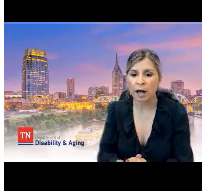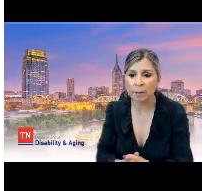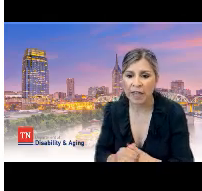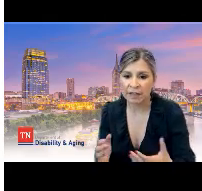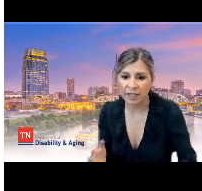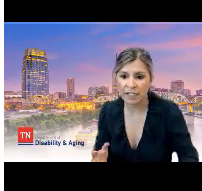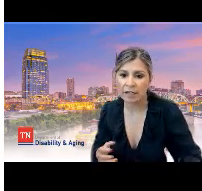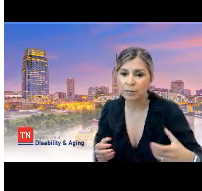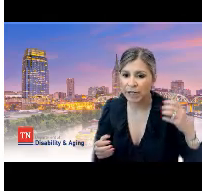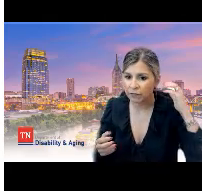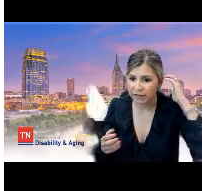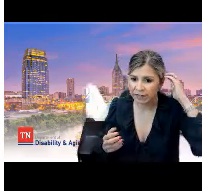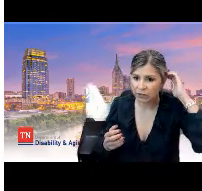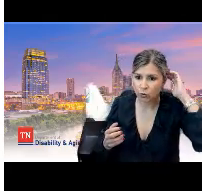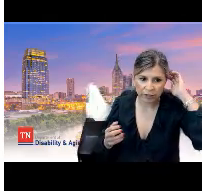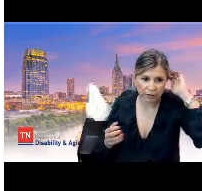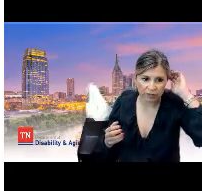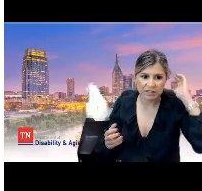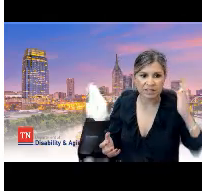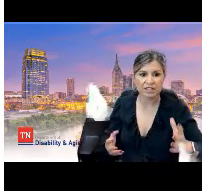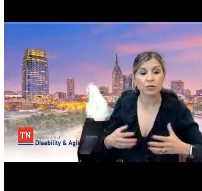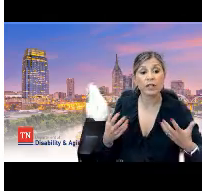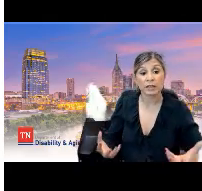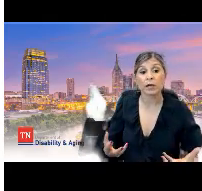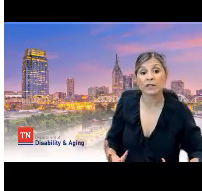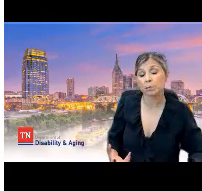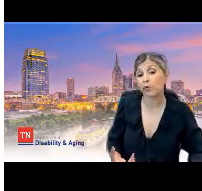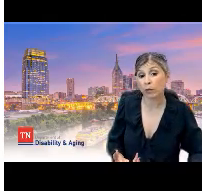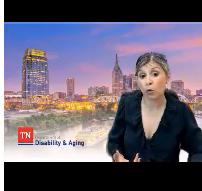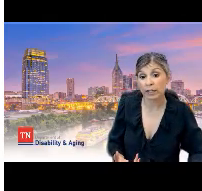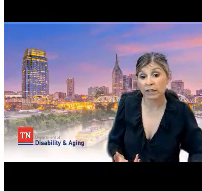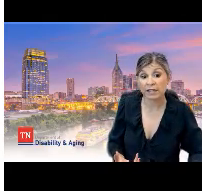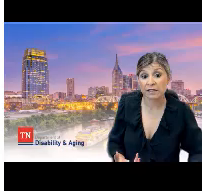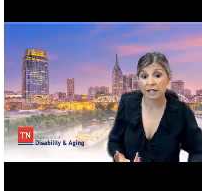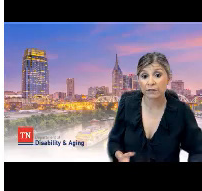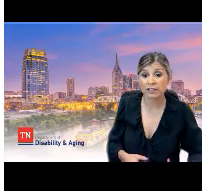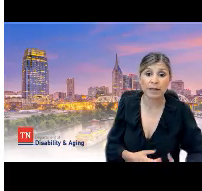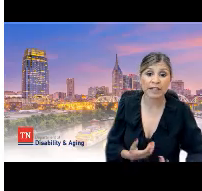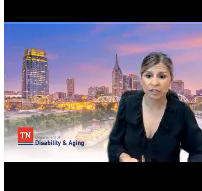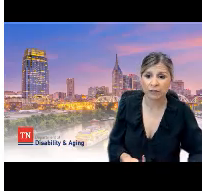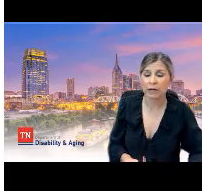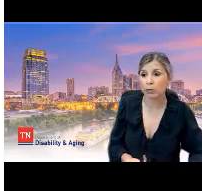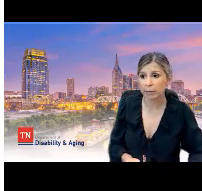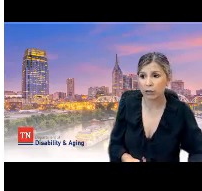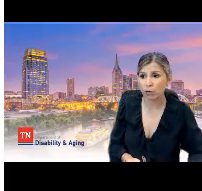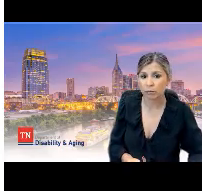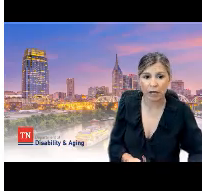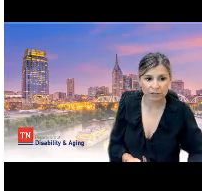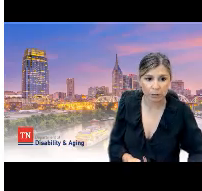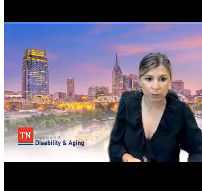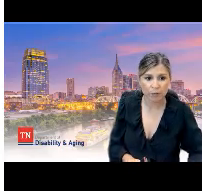job and DDA's benefits coordinators assist with exploring work incentives to make achieving employment goals possible.